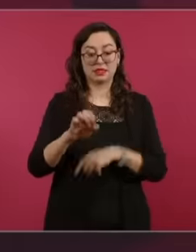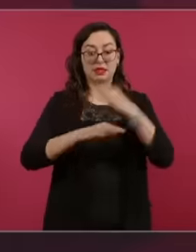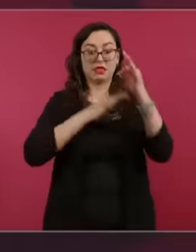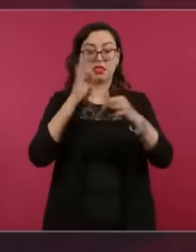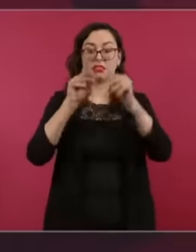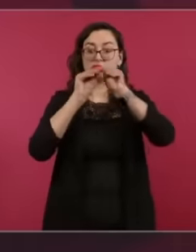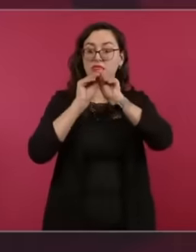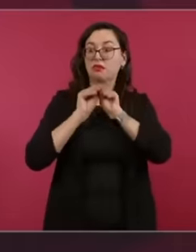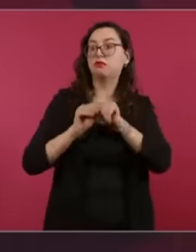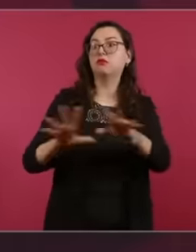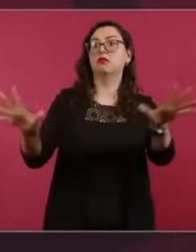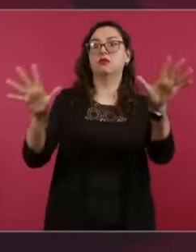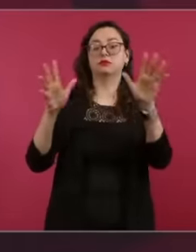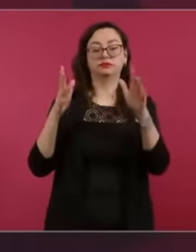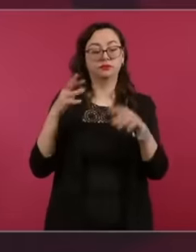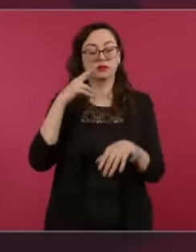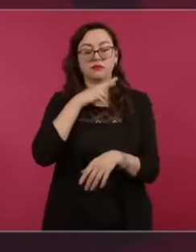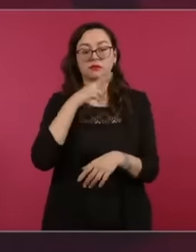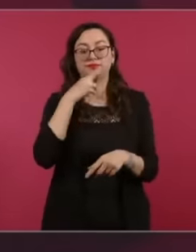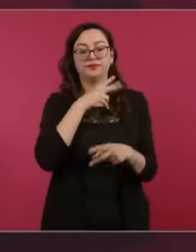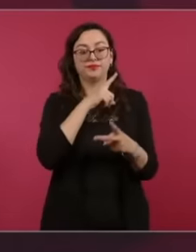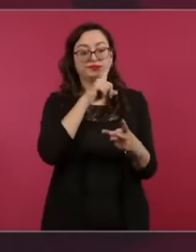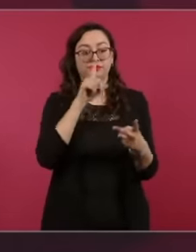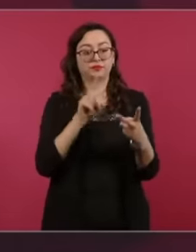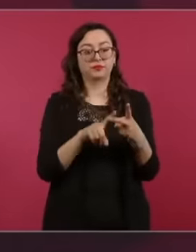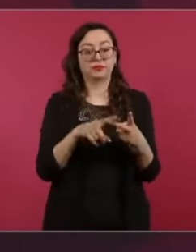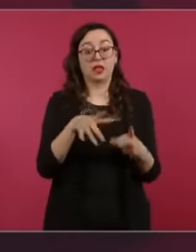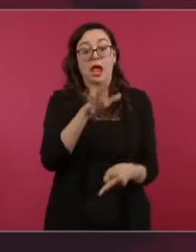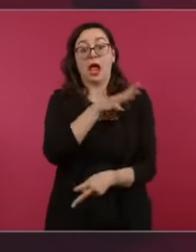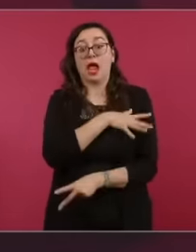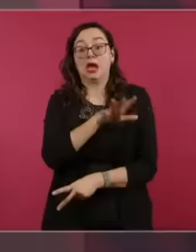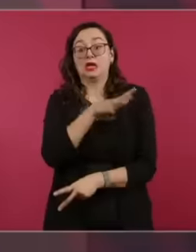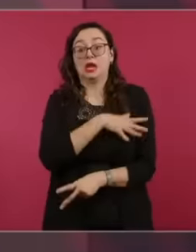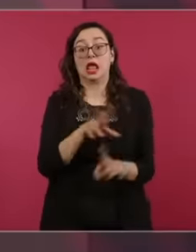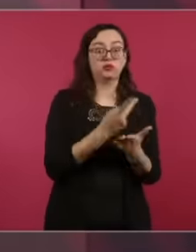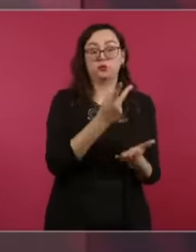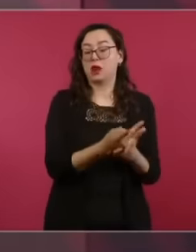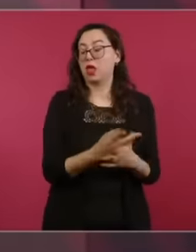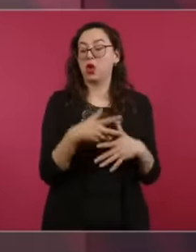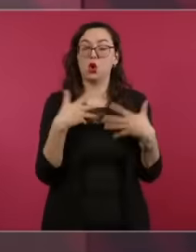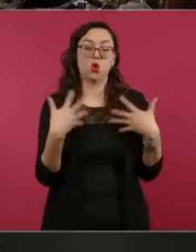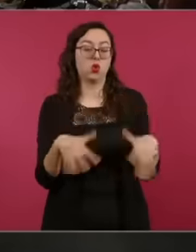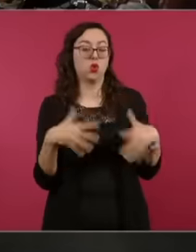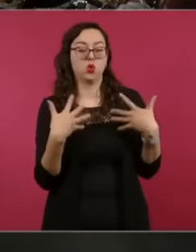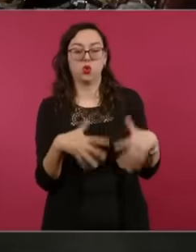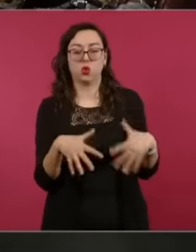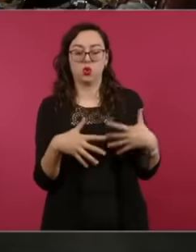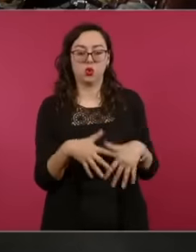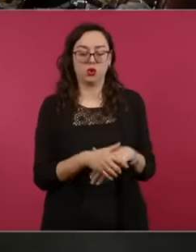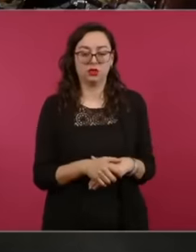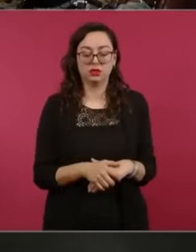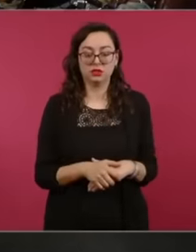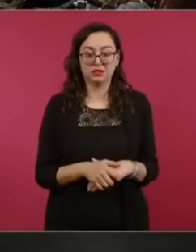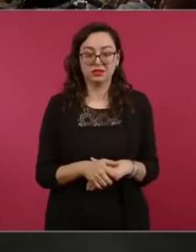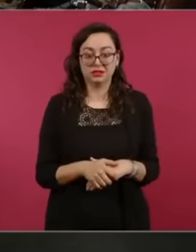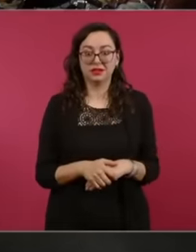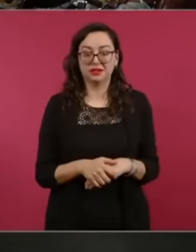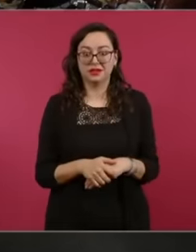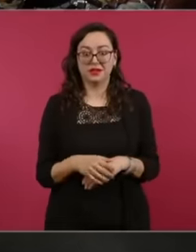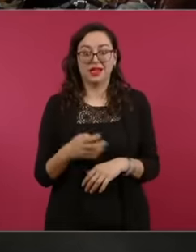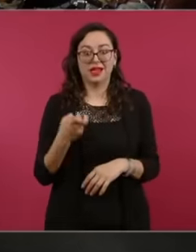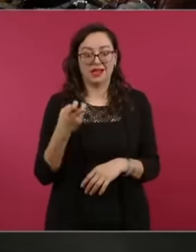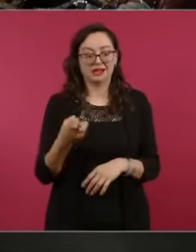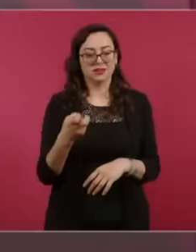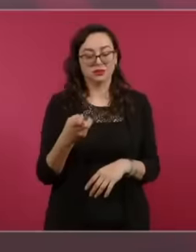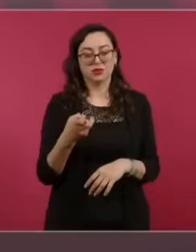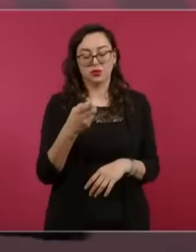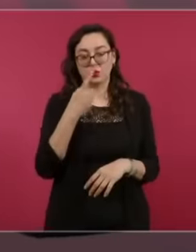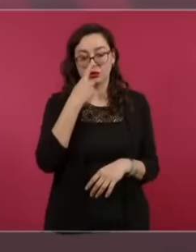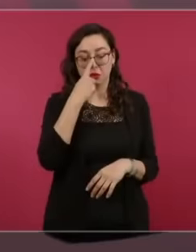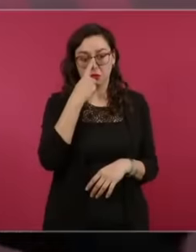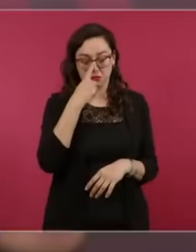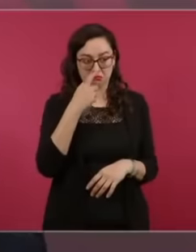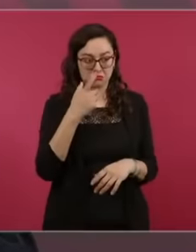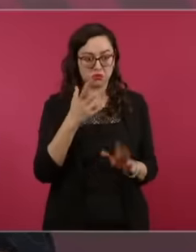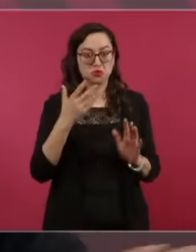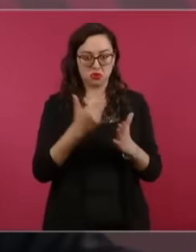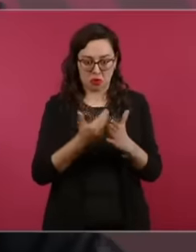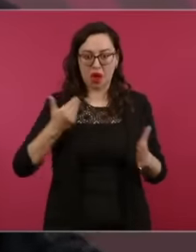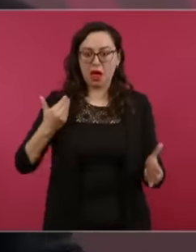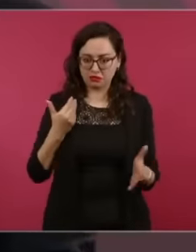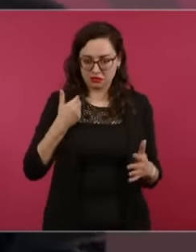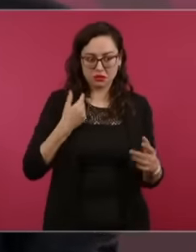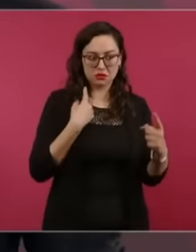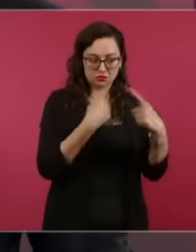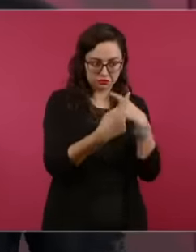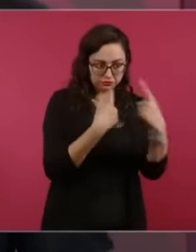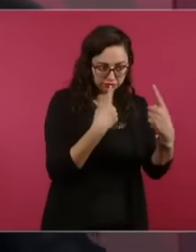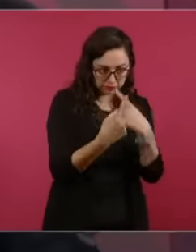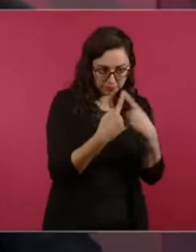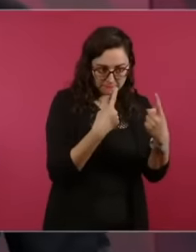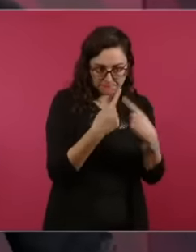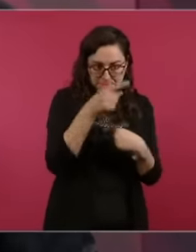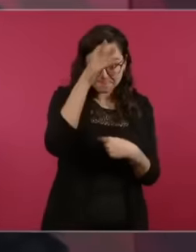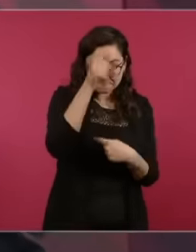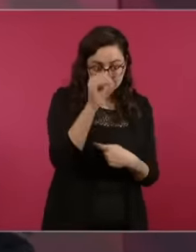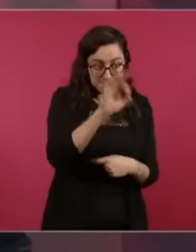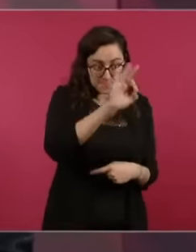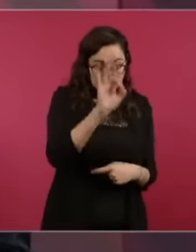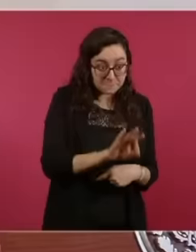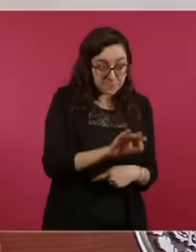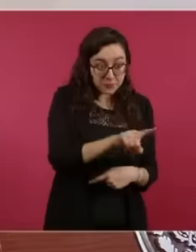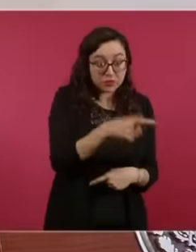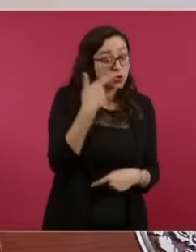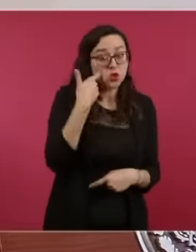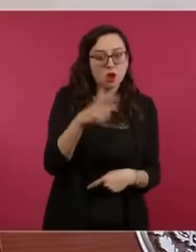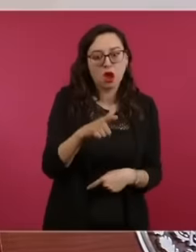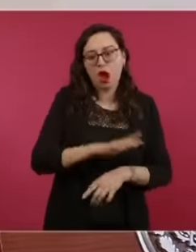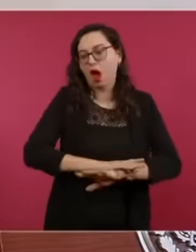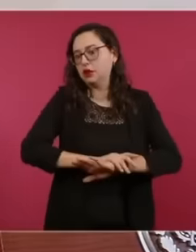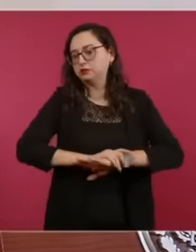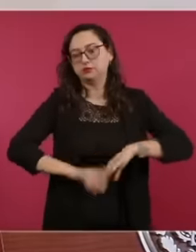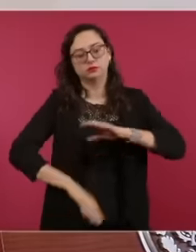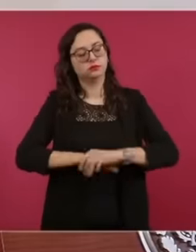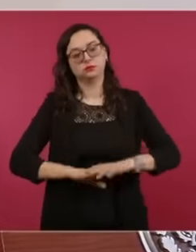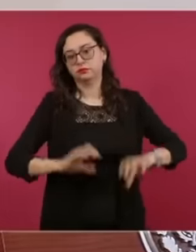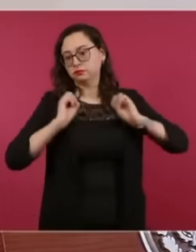and the best journalist in the world. So no, no, no, the only thing is that the judicial power that It is